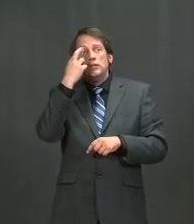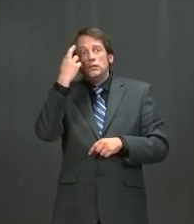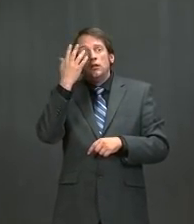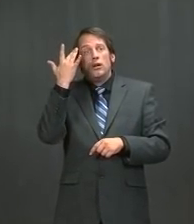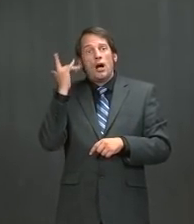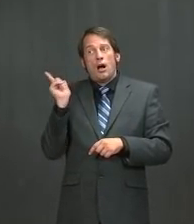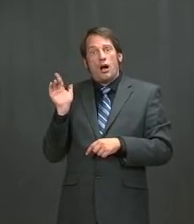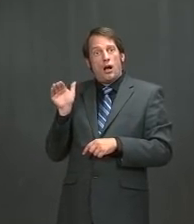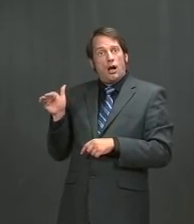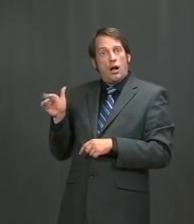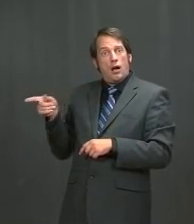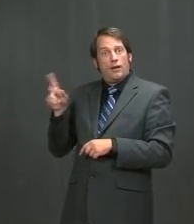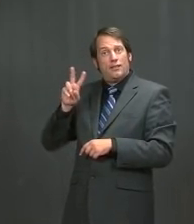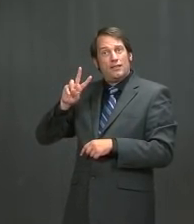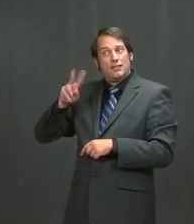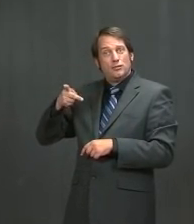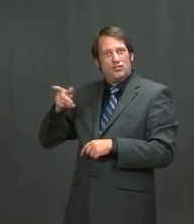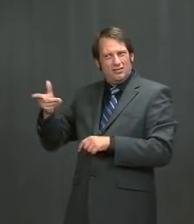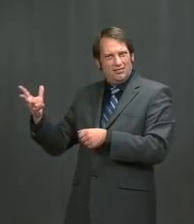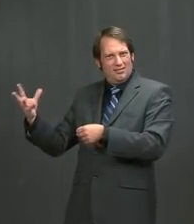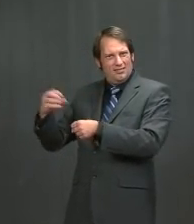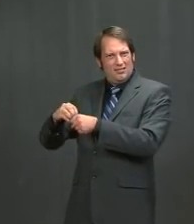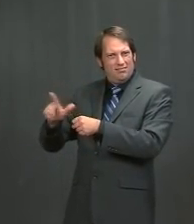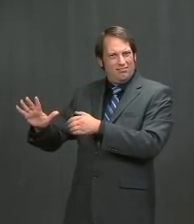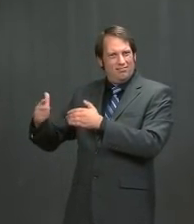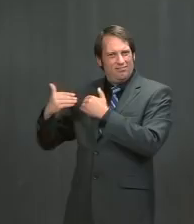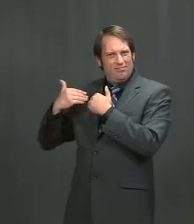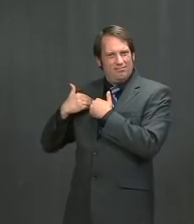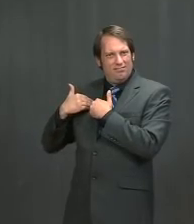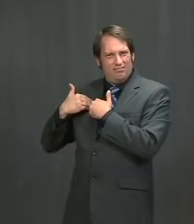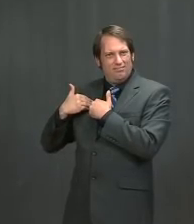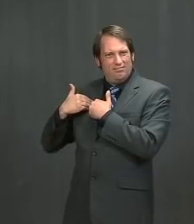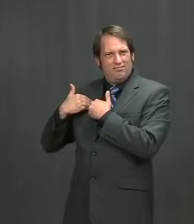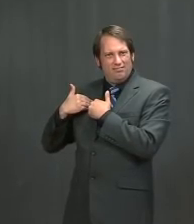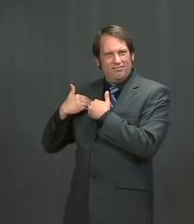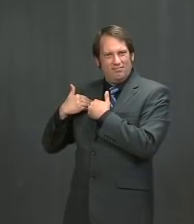is because he recognizes that unless we address the root causes in these countries;